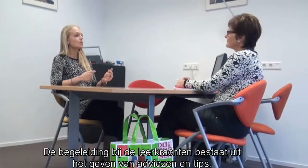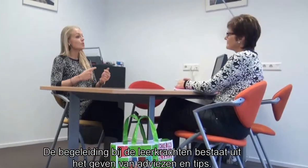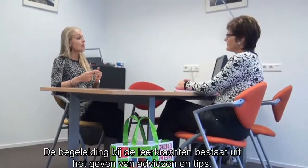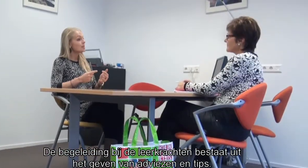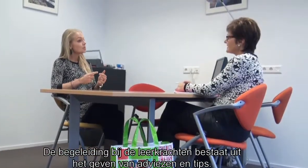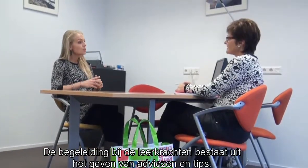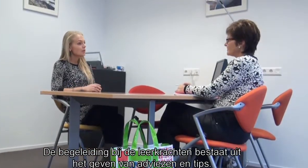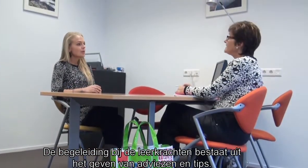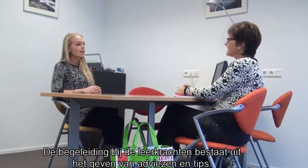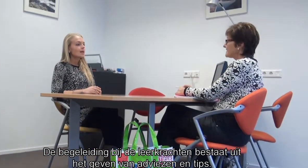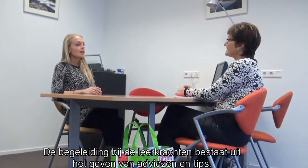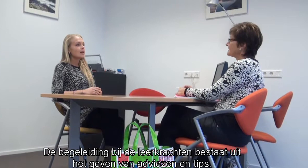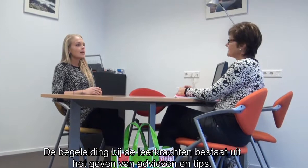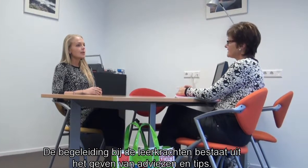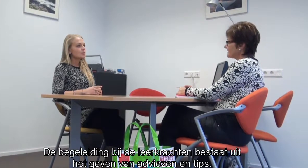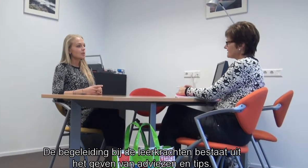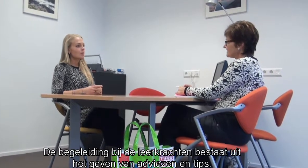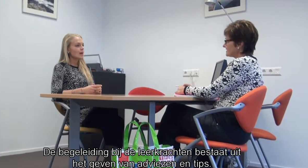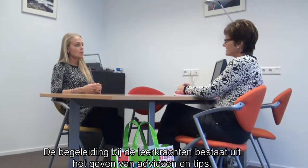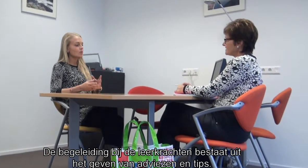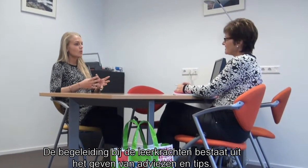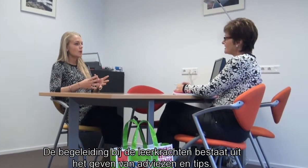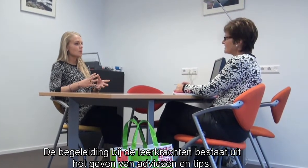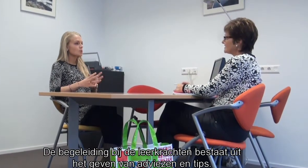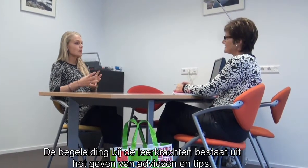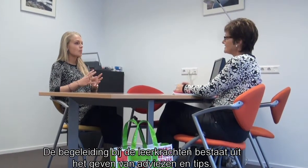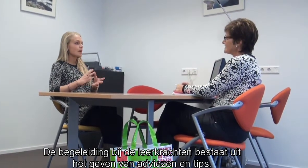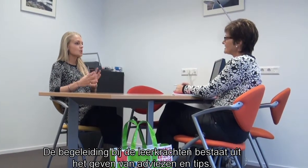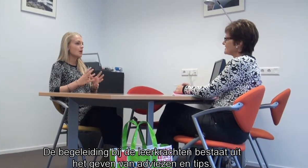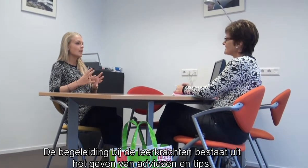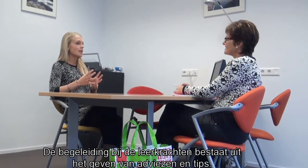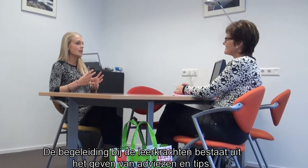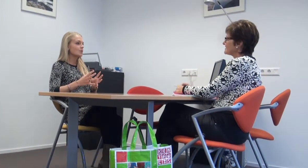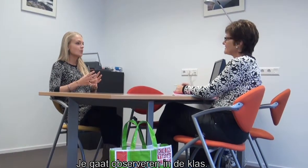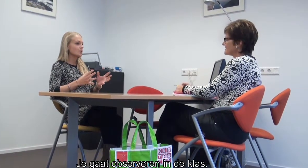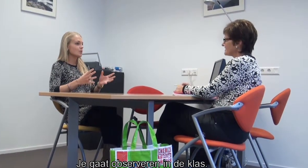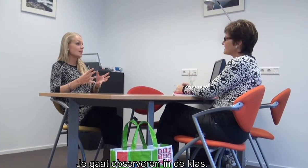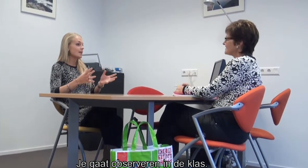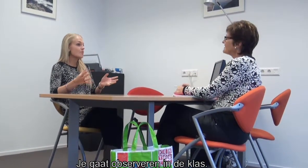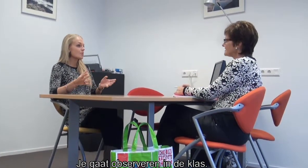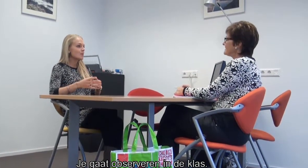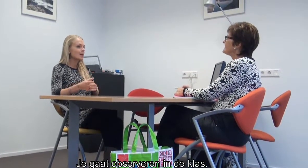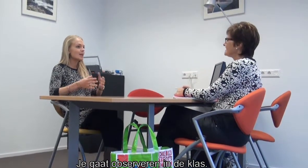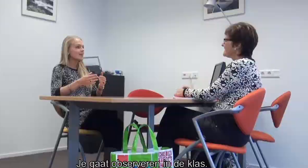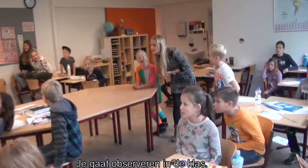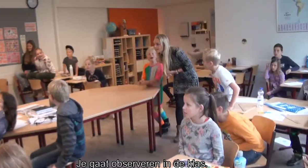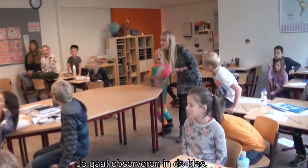The guidance of teachers consists of giving advice and tips. You observe in the classroom...